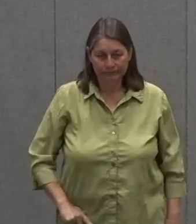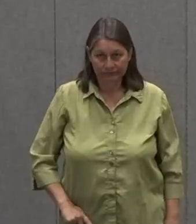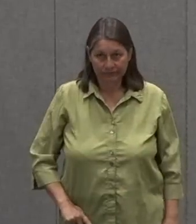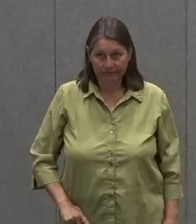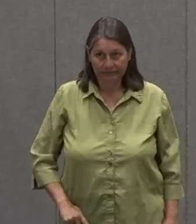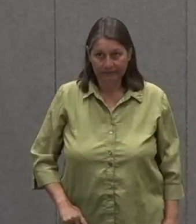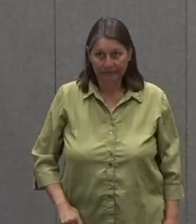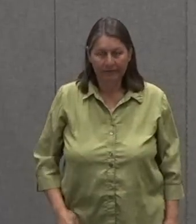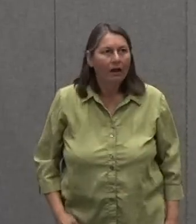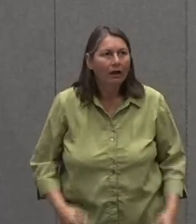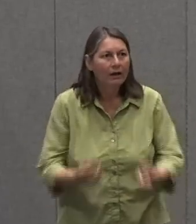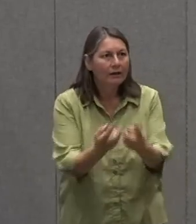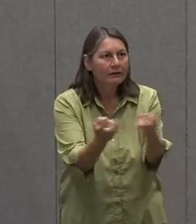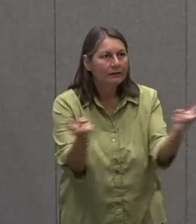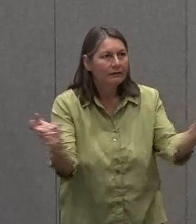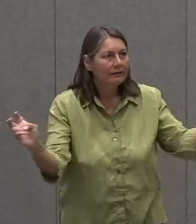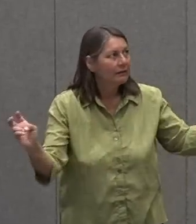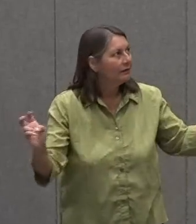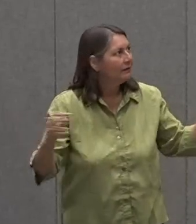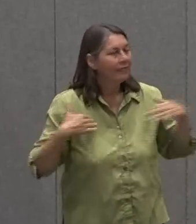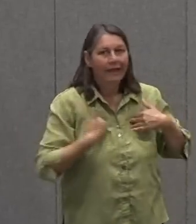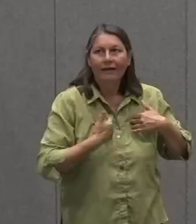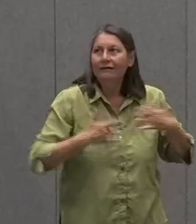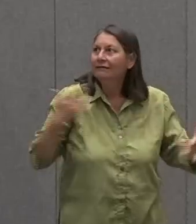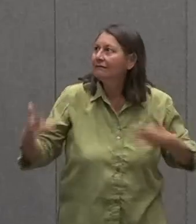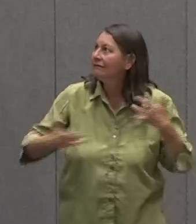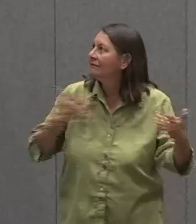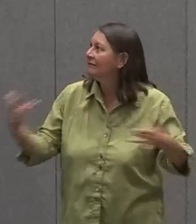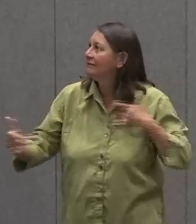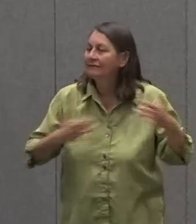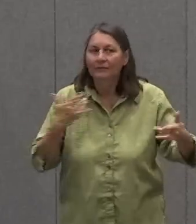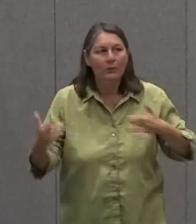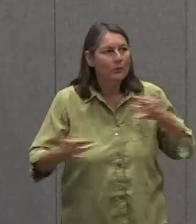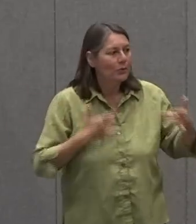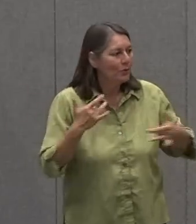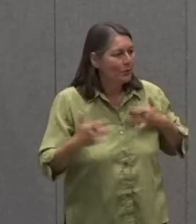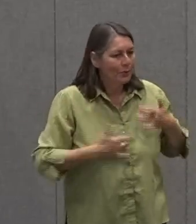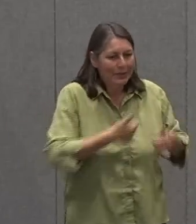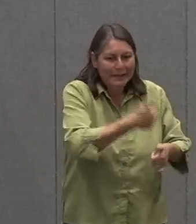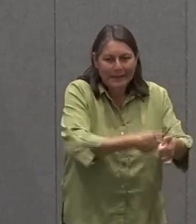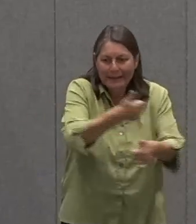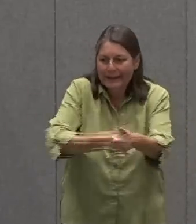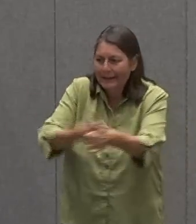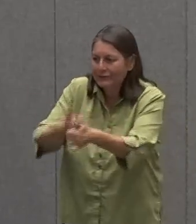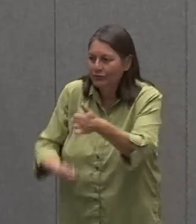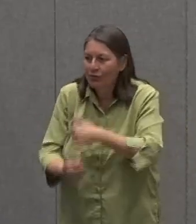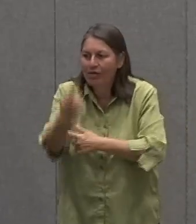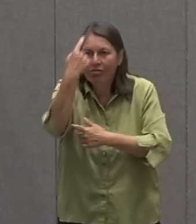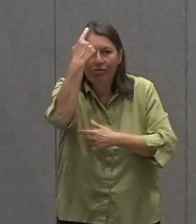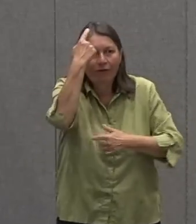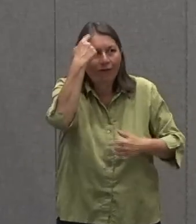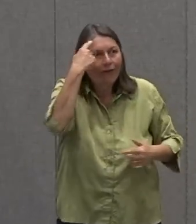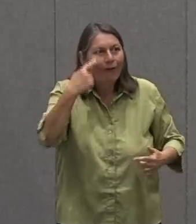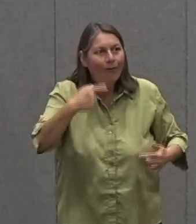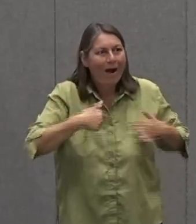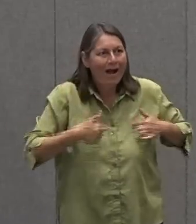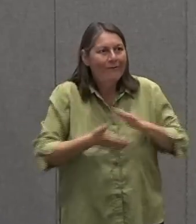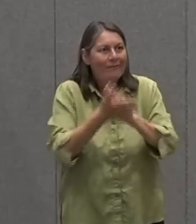Shouts came from the eager guests at the king's feast. No doubt each animal hoped that the good fortune would be his.